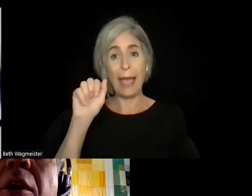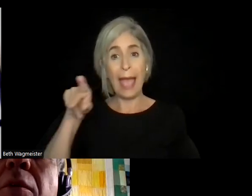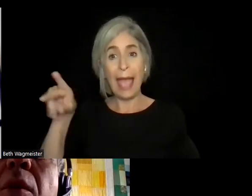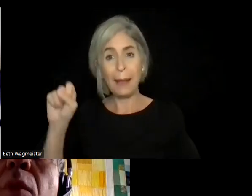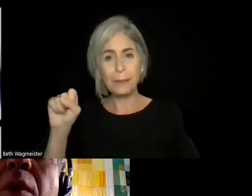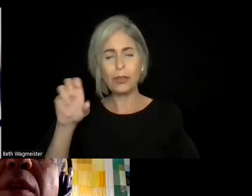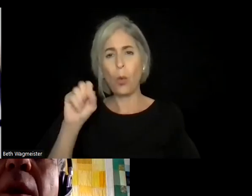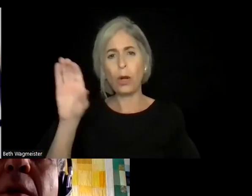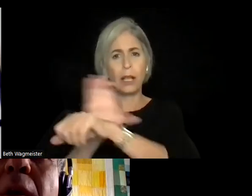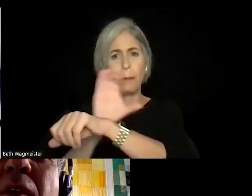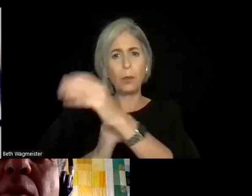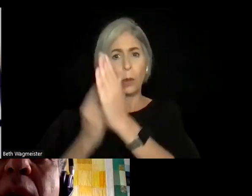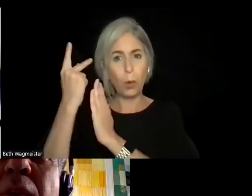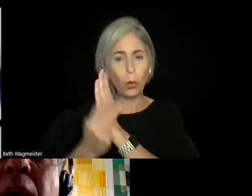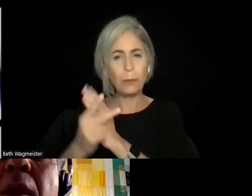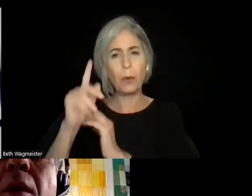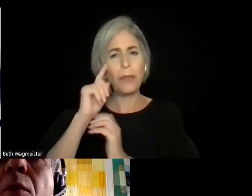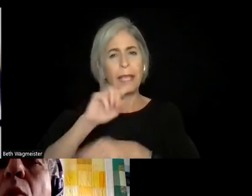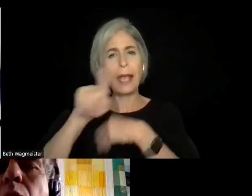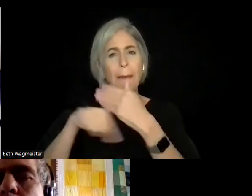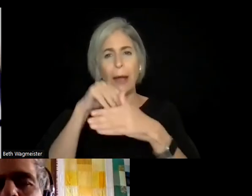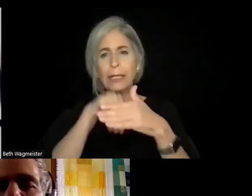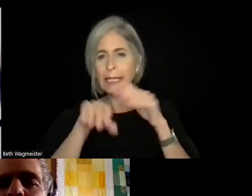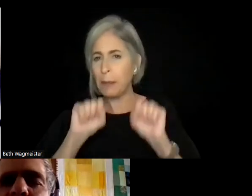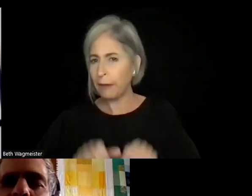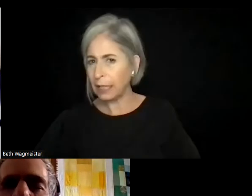in the domain of web